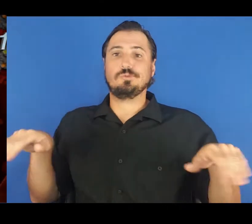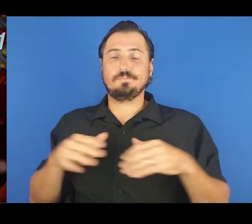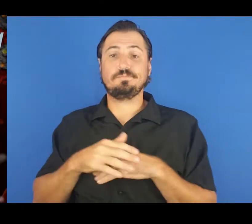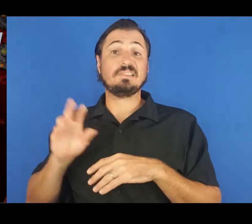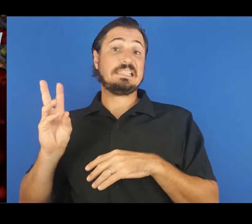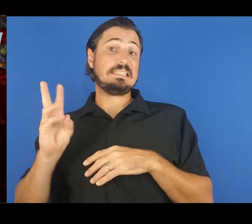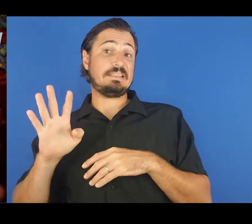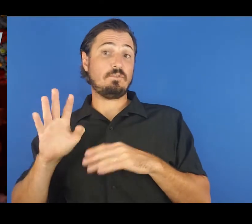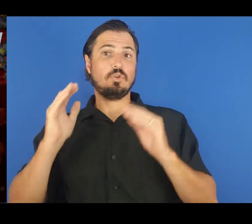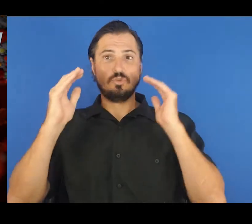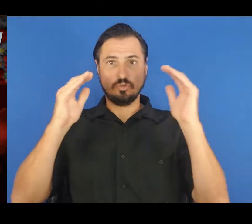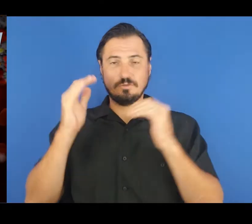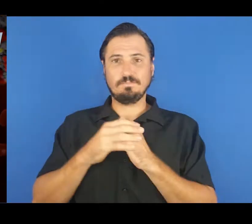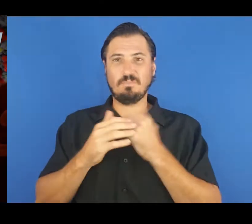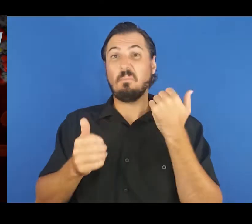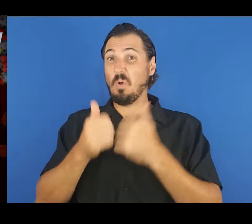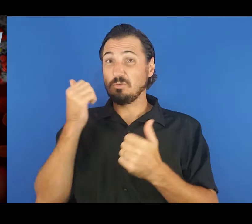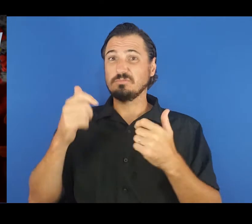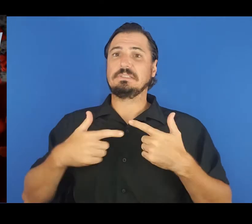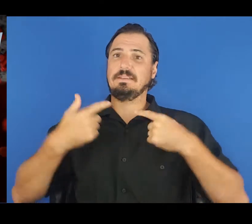were adults. The vast majority are residents.